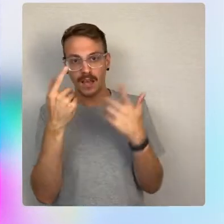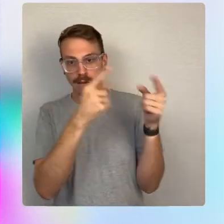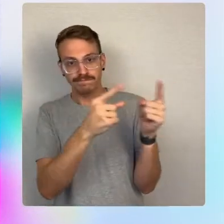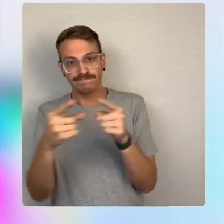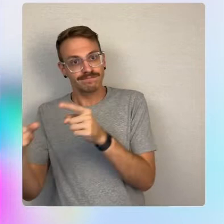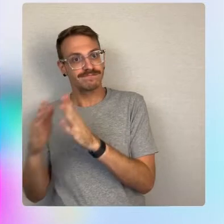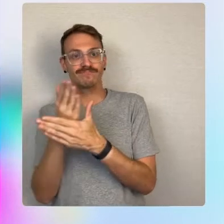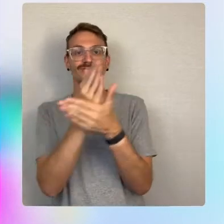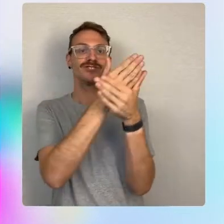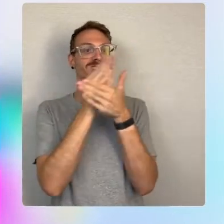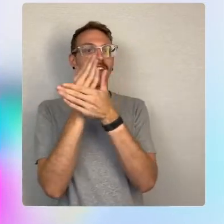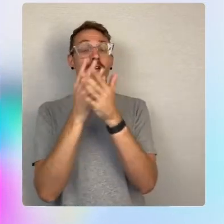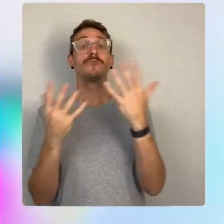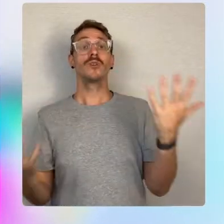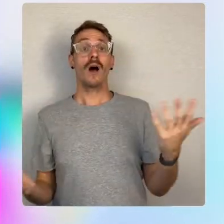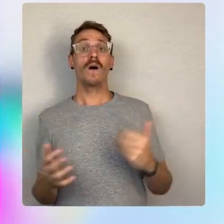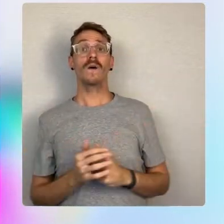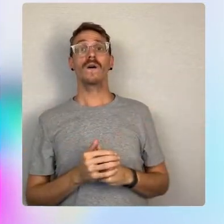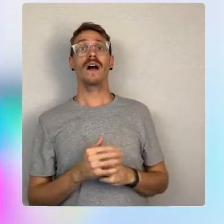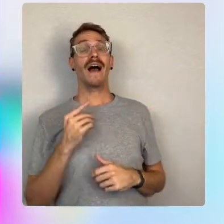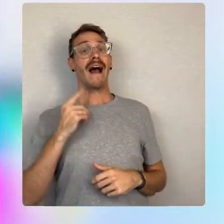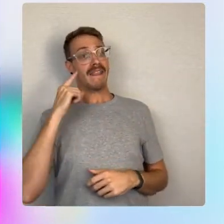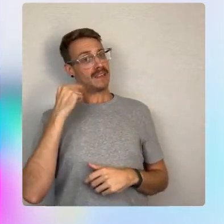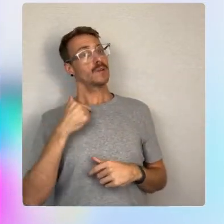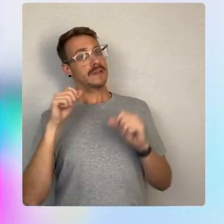So I think we can say that